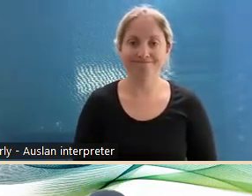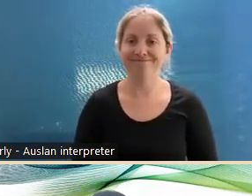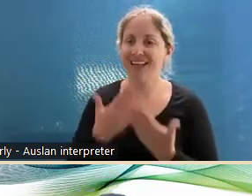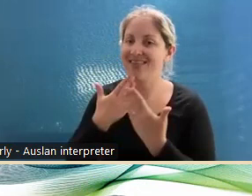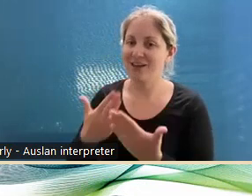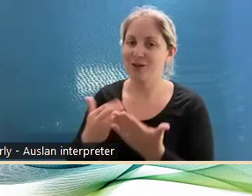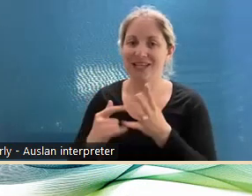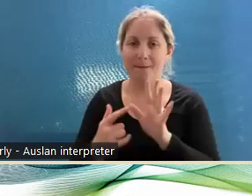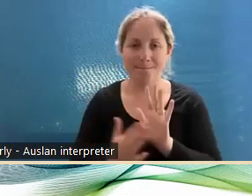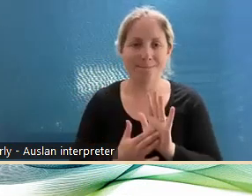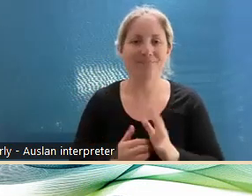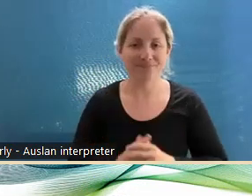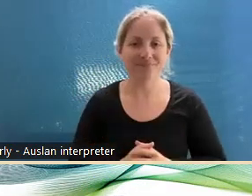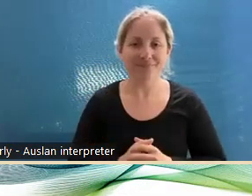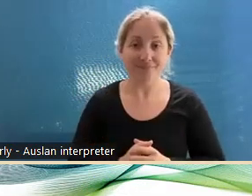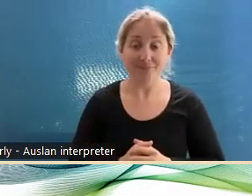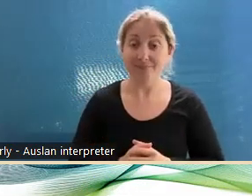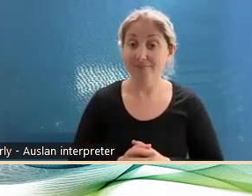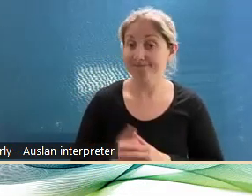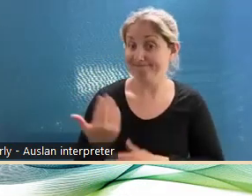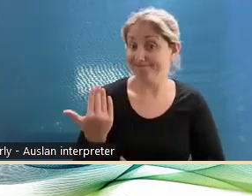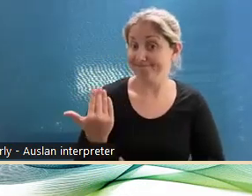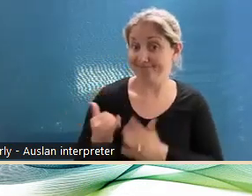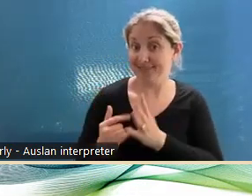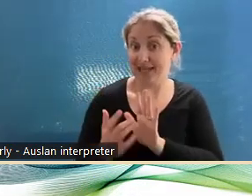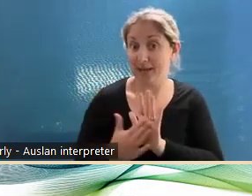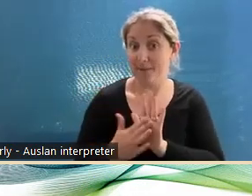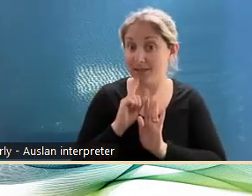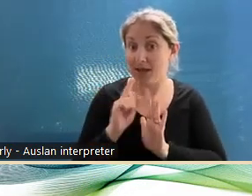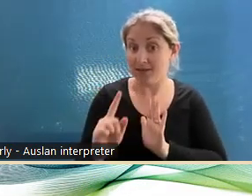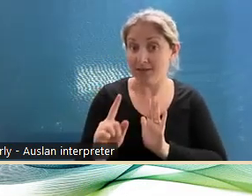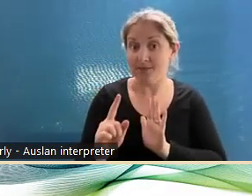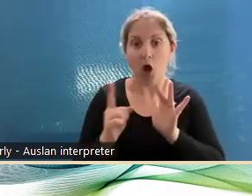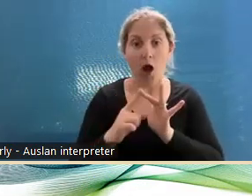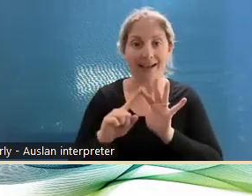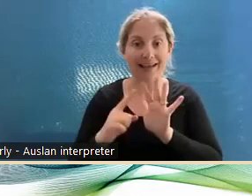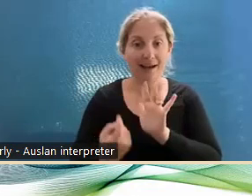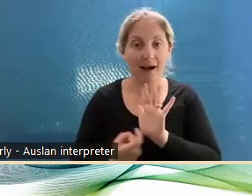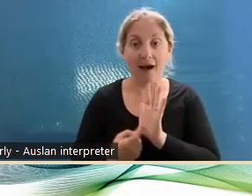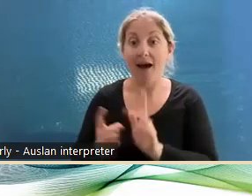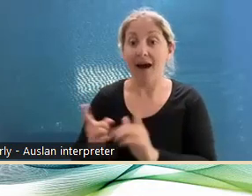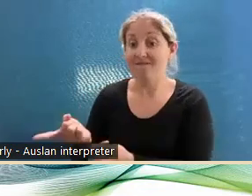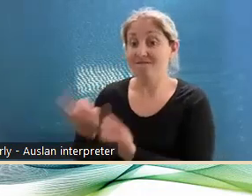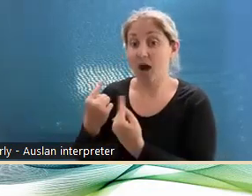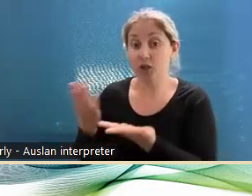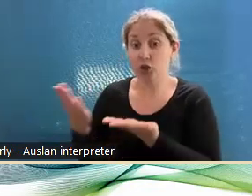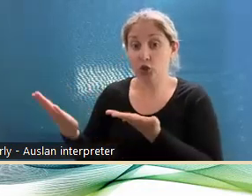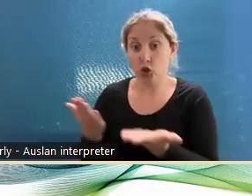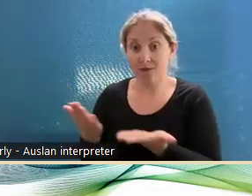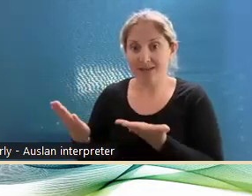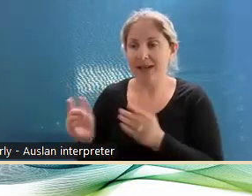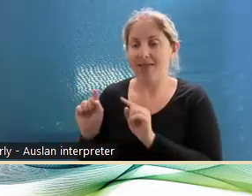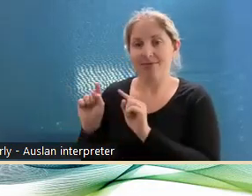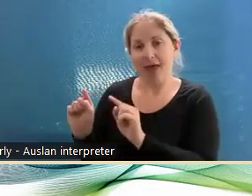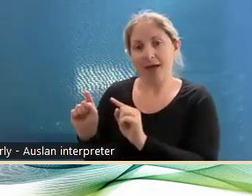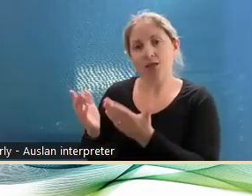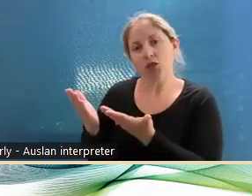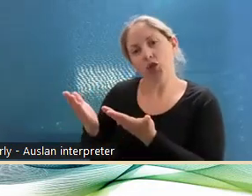As Sam just mentioned, the IER Advice Service is a service to provide information and advice